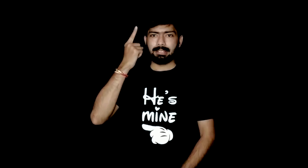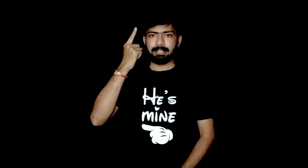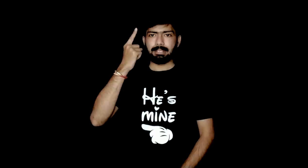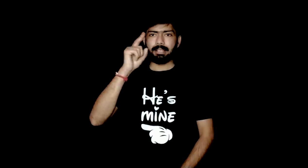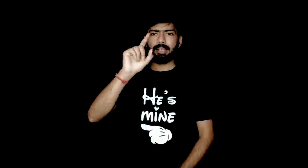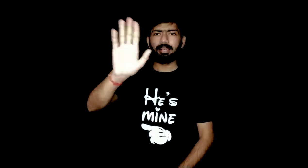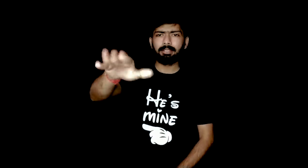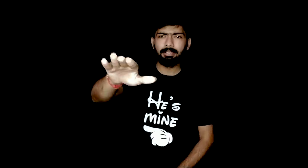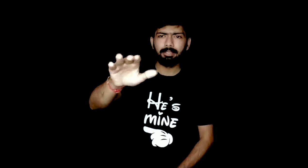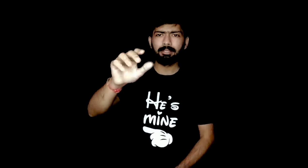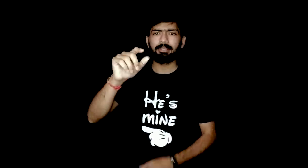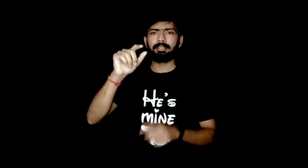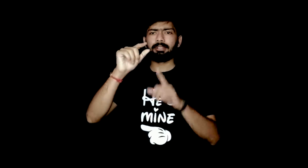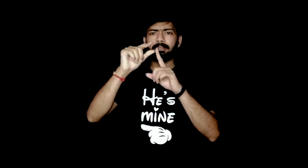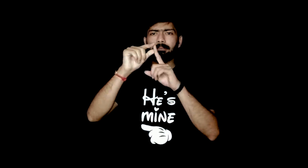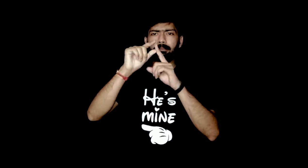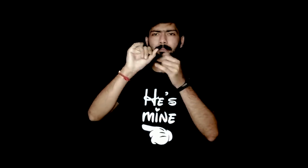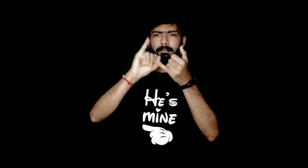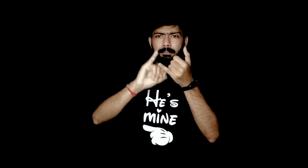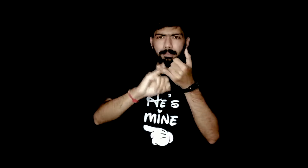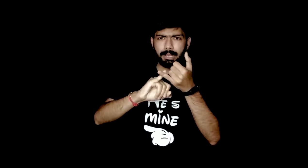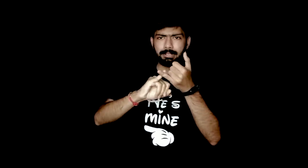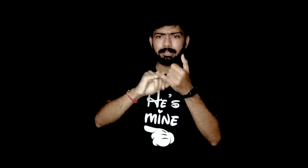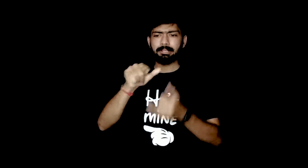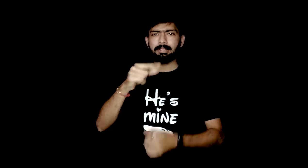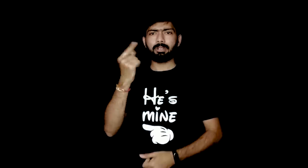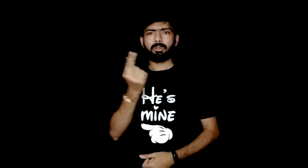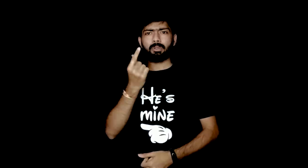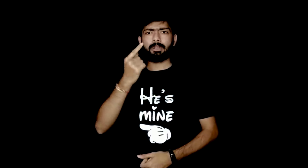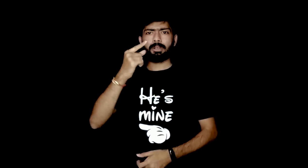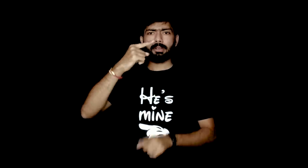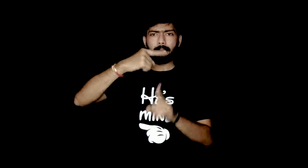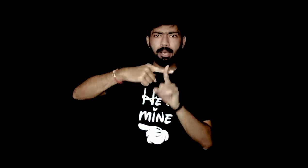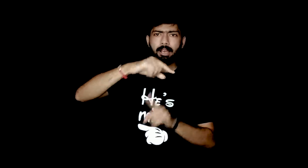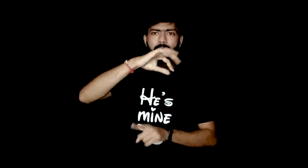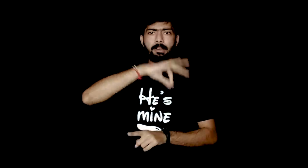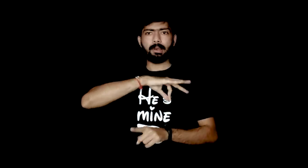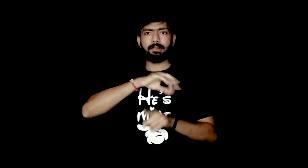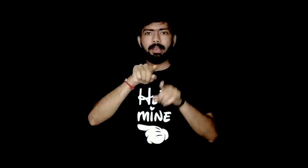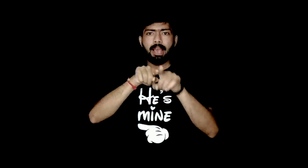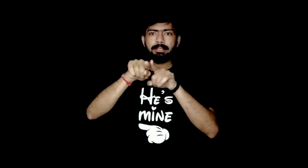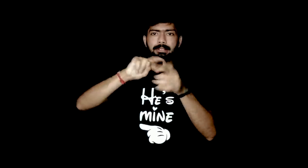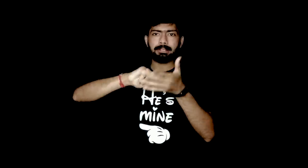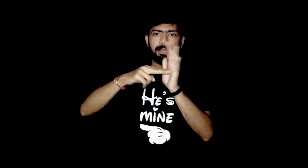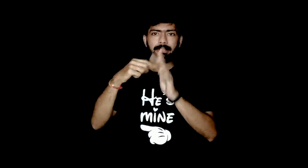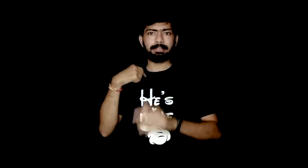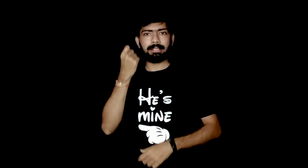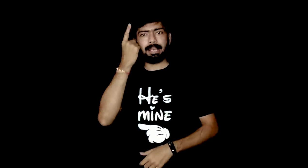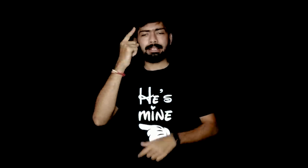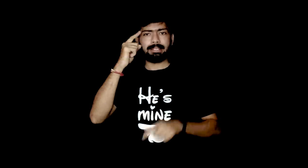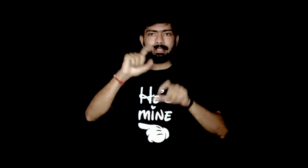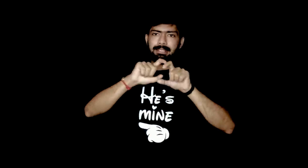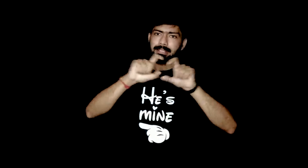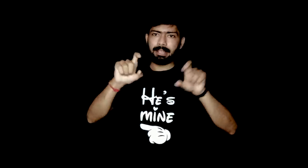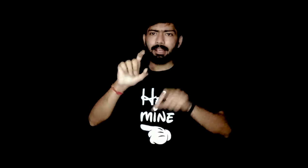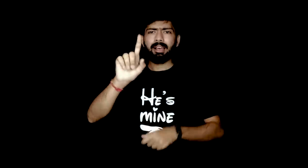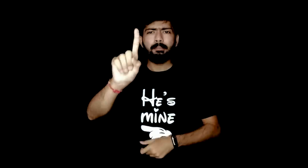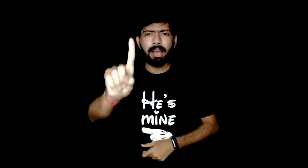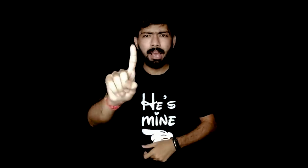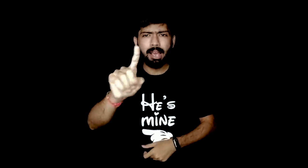I understand clearly what benefits it.